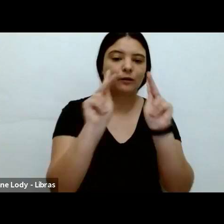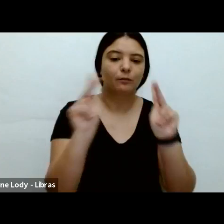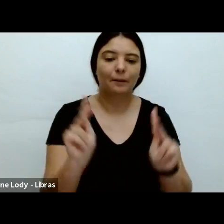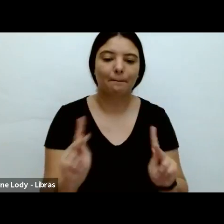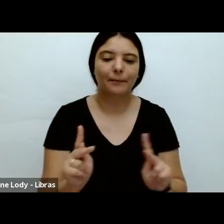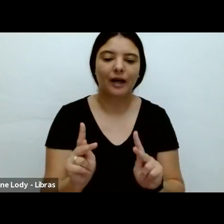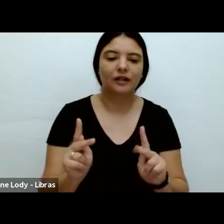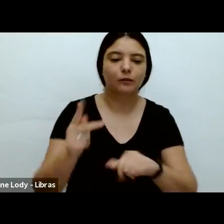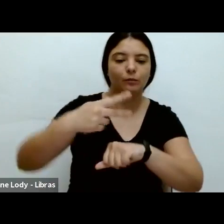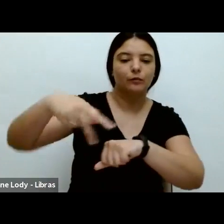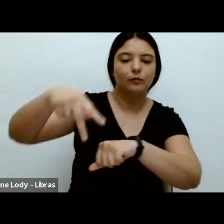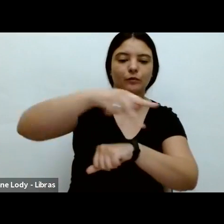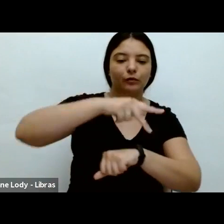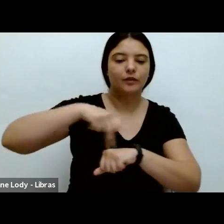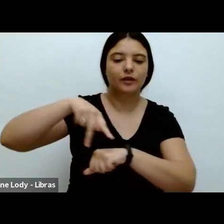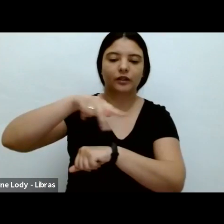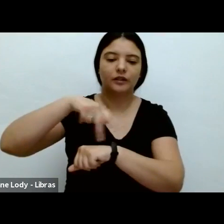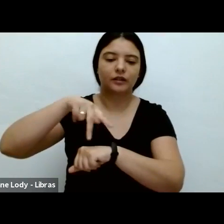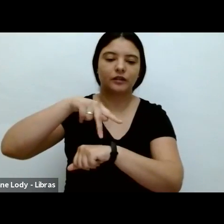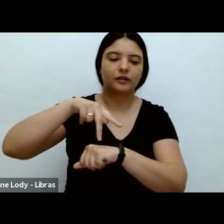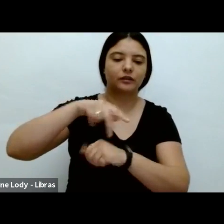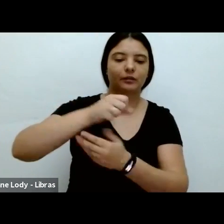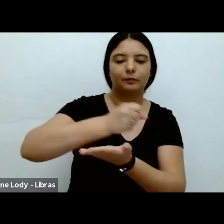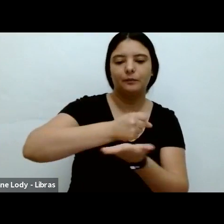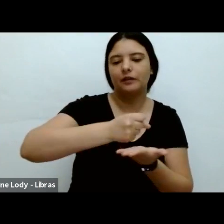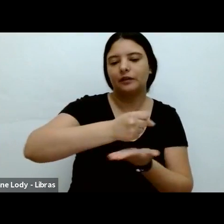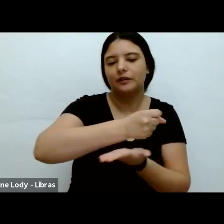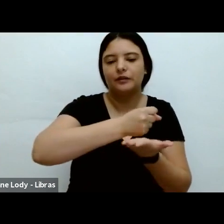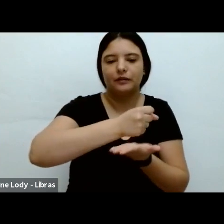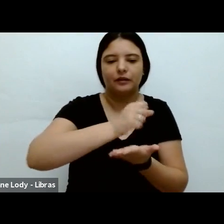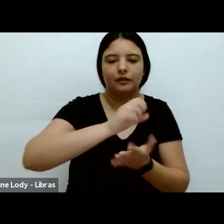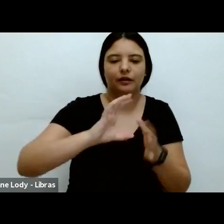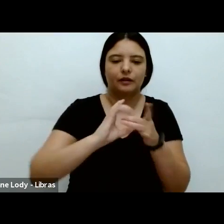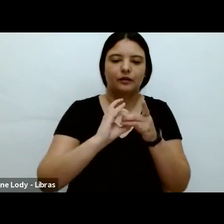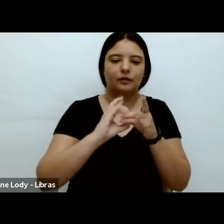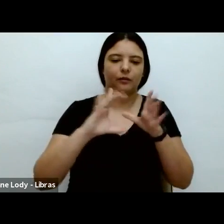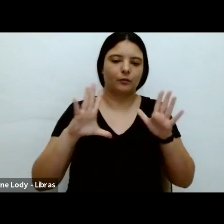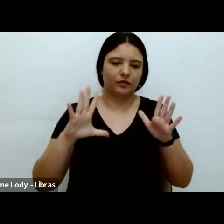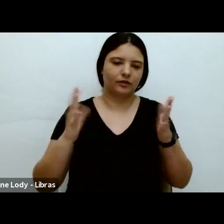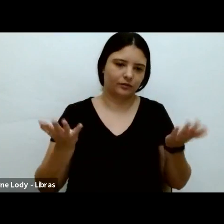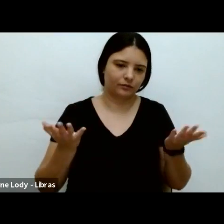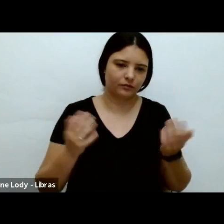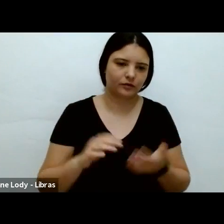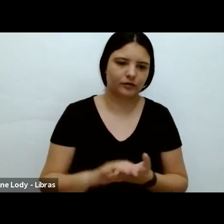top based on democracy. Democratic order and where. e, and any Hall